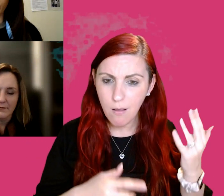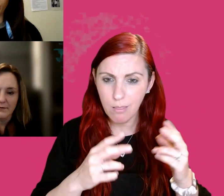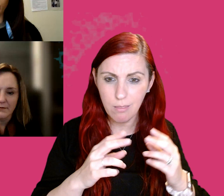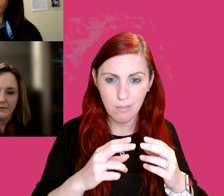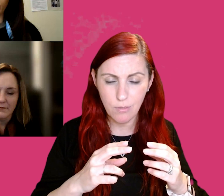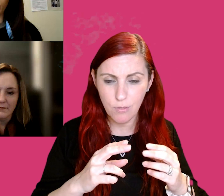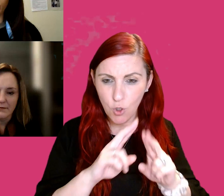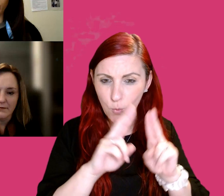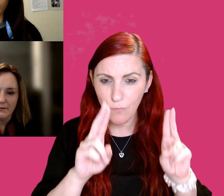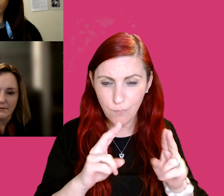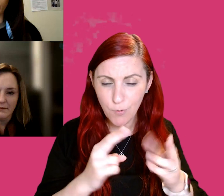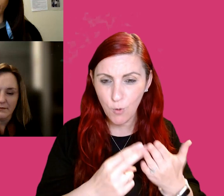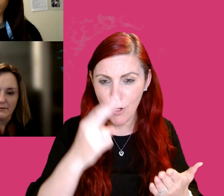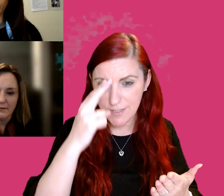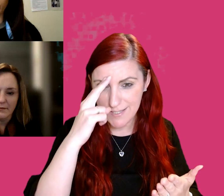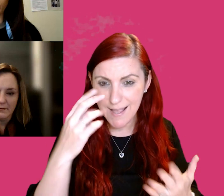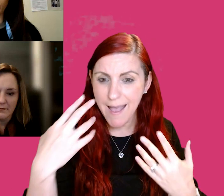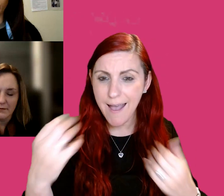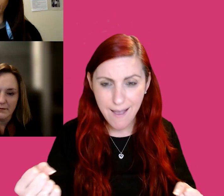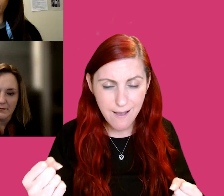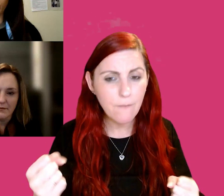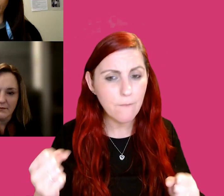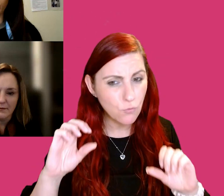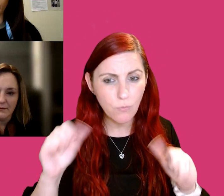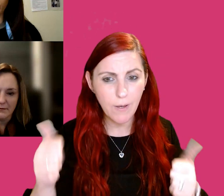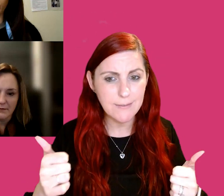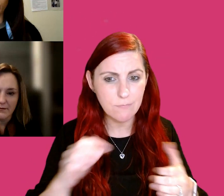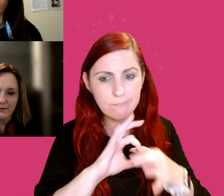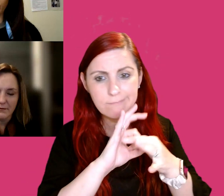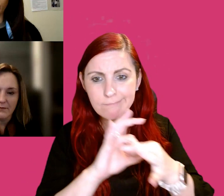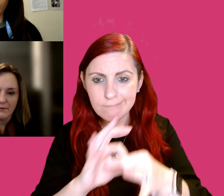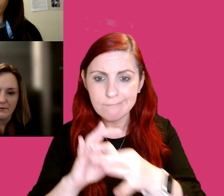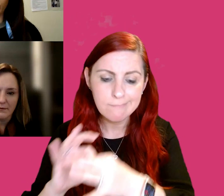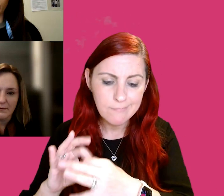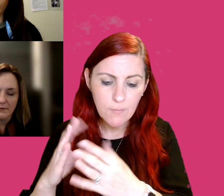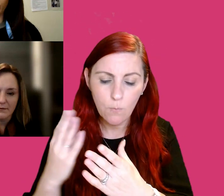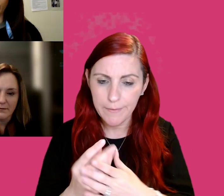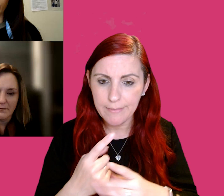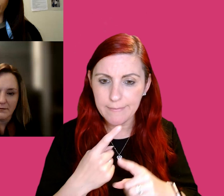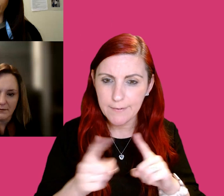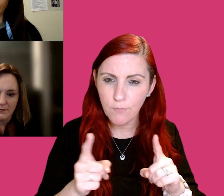relationships for example norsi the Reach team led by Maria Kelly have great connections with